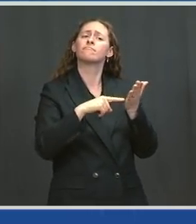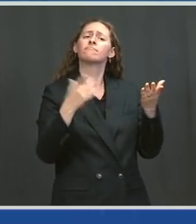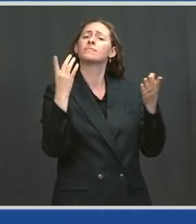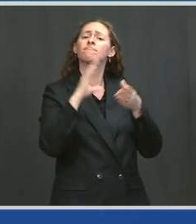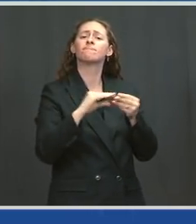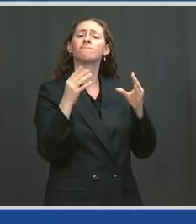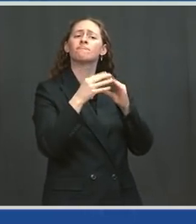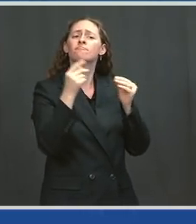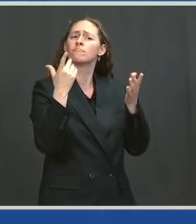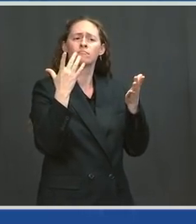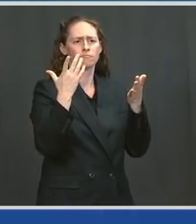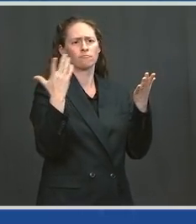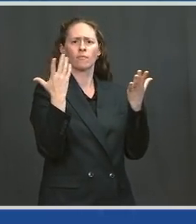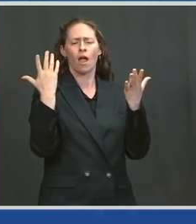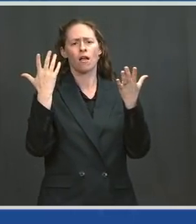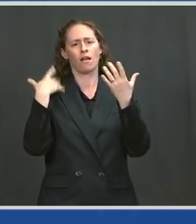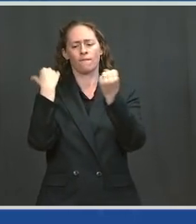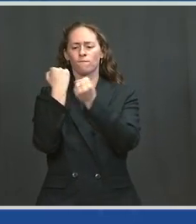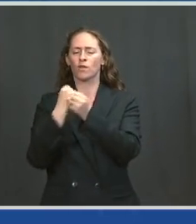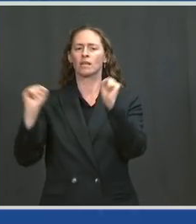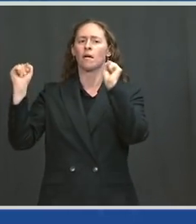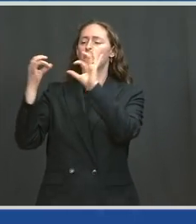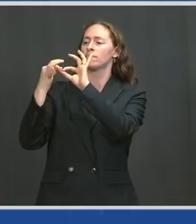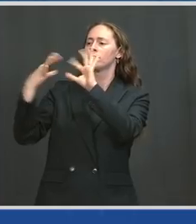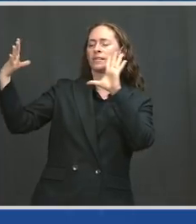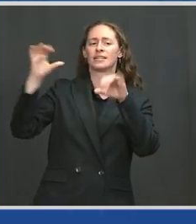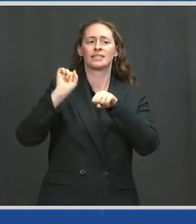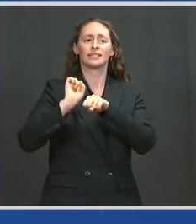Kentucky, and continued through J.B.'s life